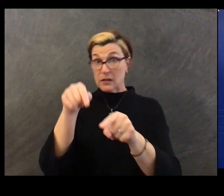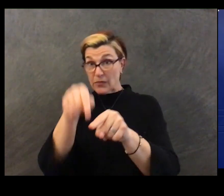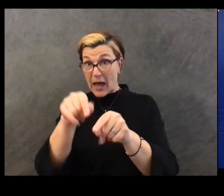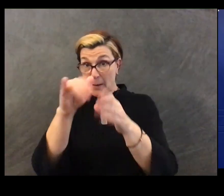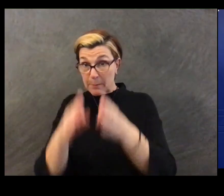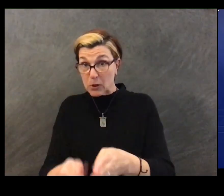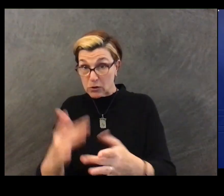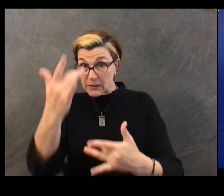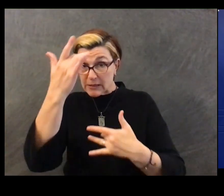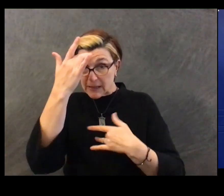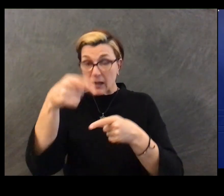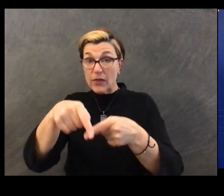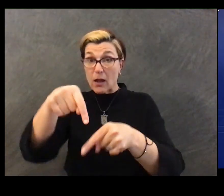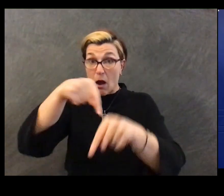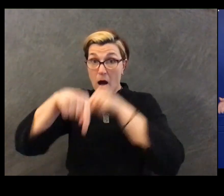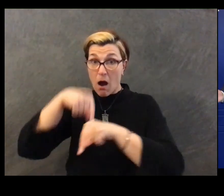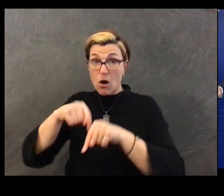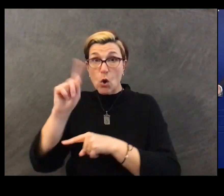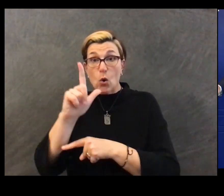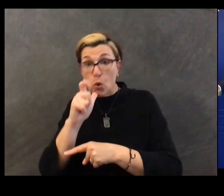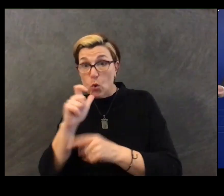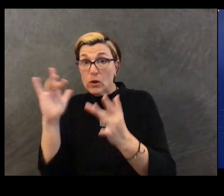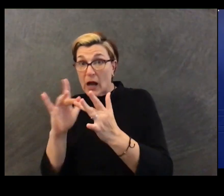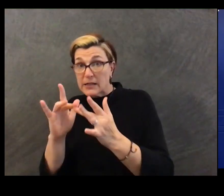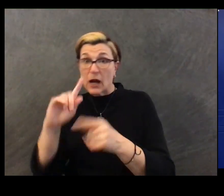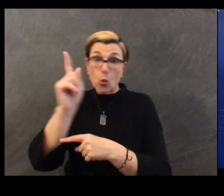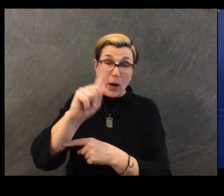and we're going to be able to contain this virus